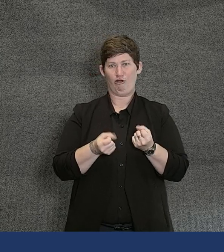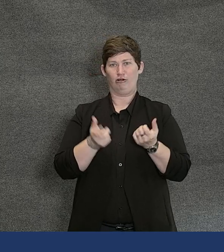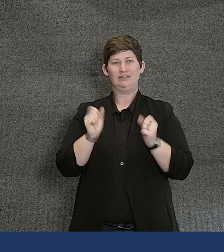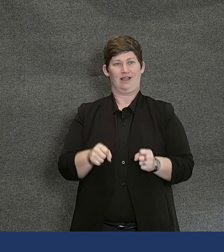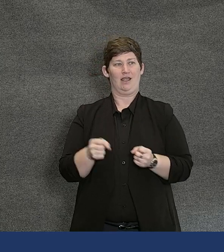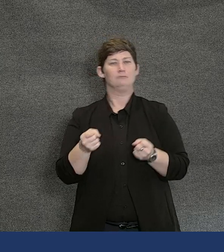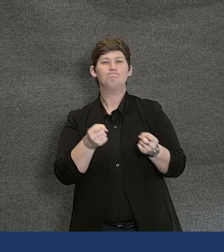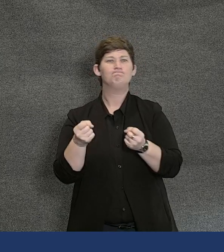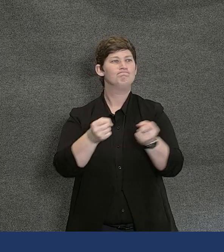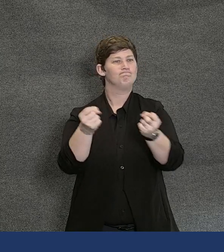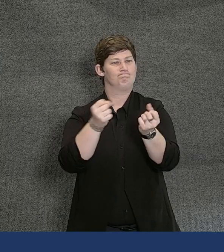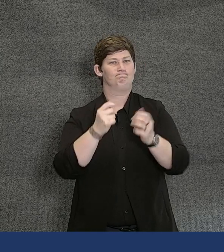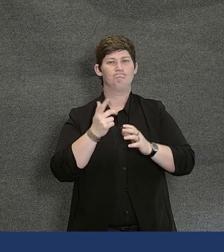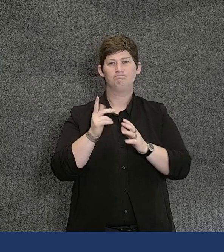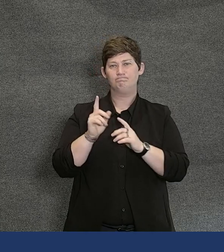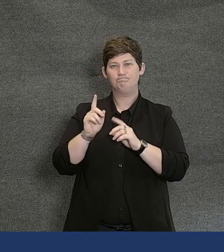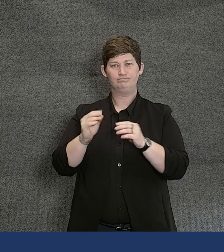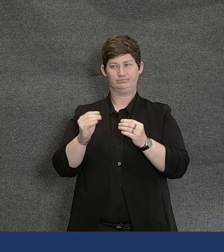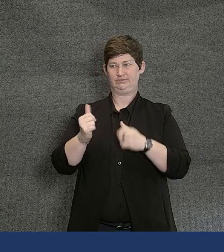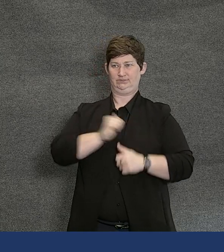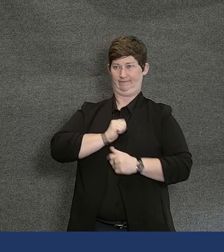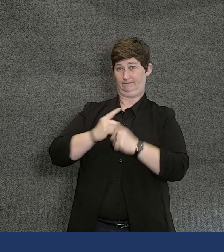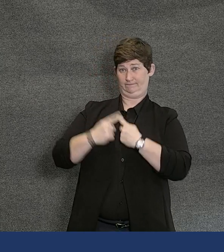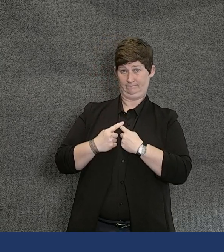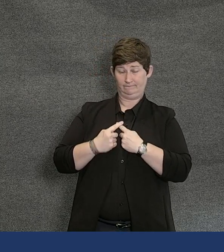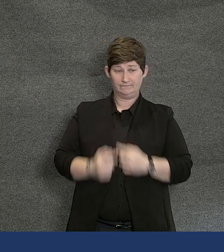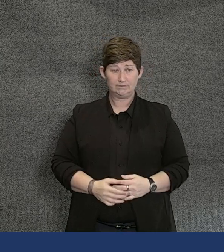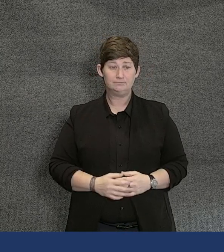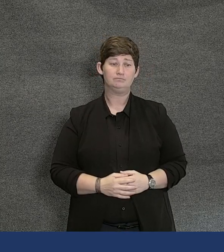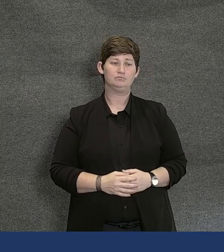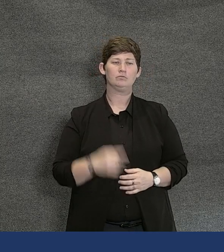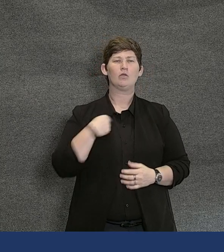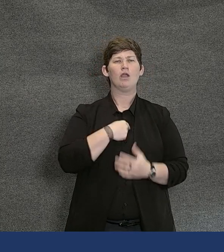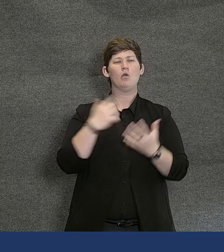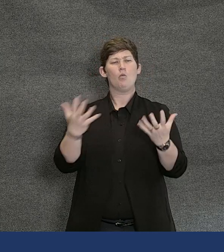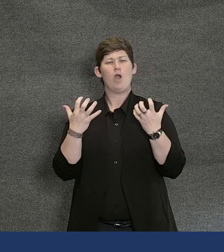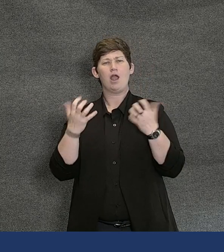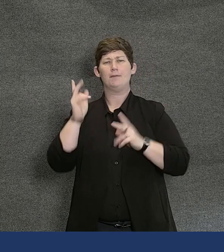We want folks with disabilities to be early adopters. Can any of you speak to that?